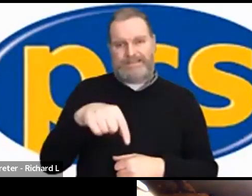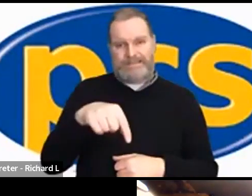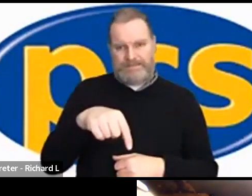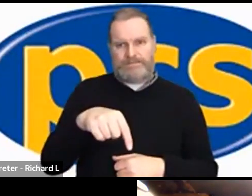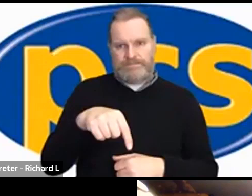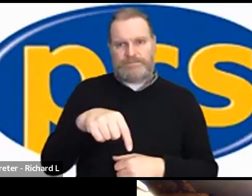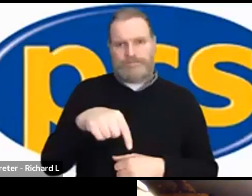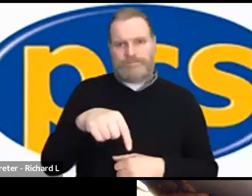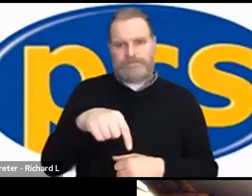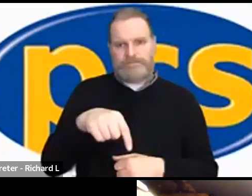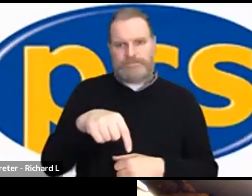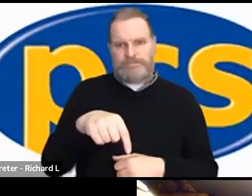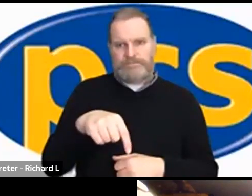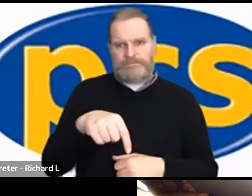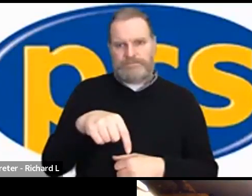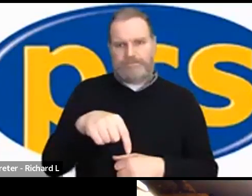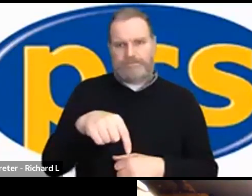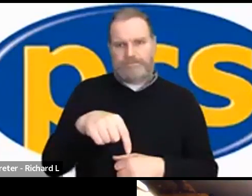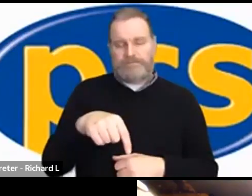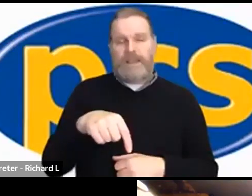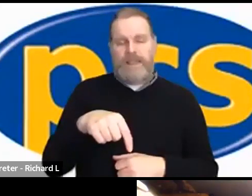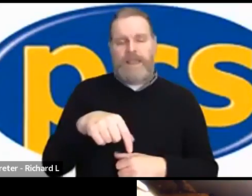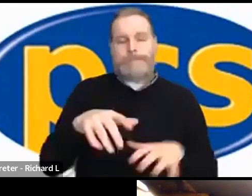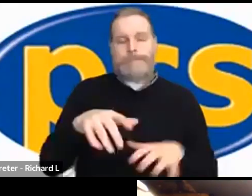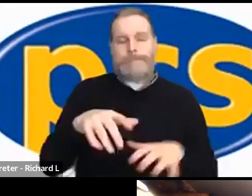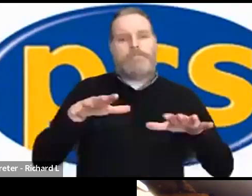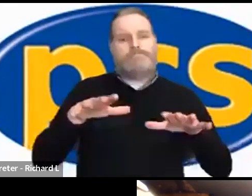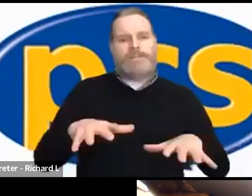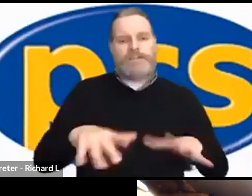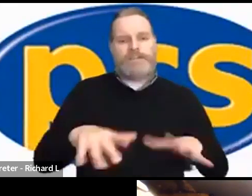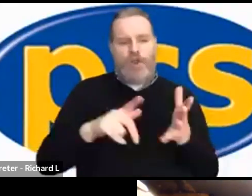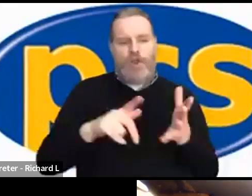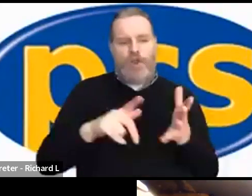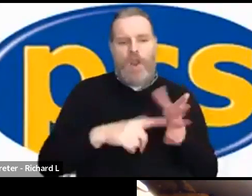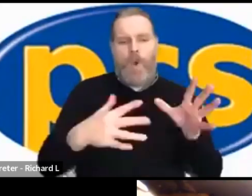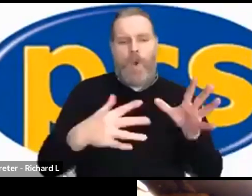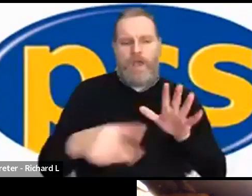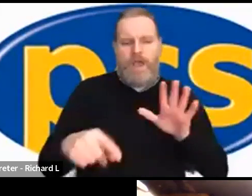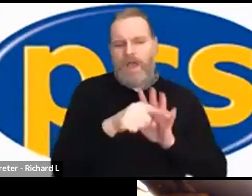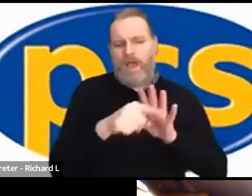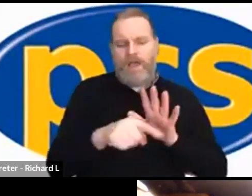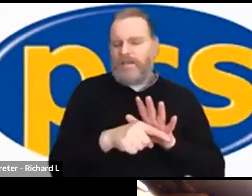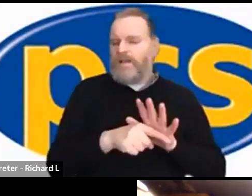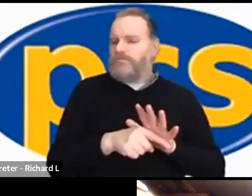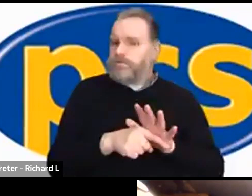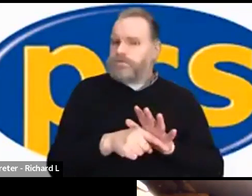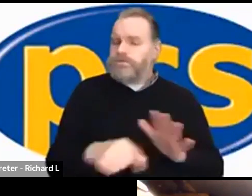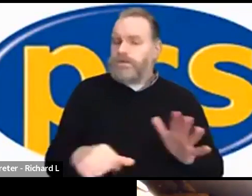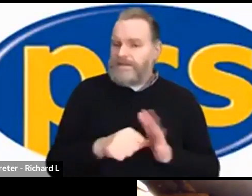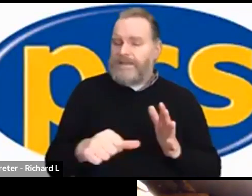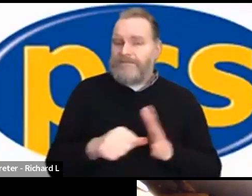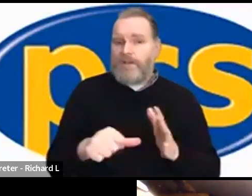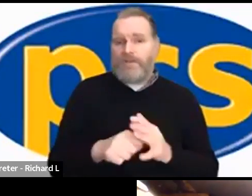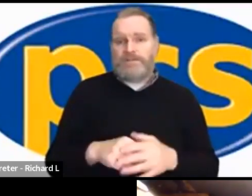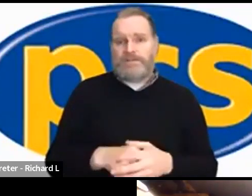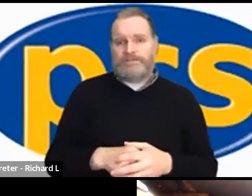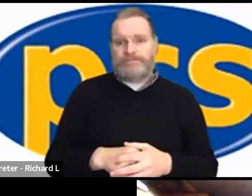say is obviously say is, is, obviously we have very, very difficult strike laws in laws in Britain and organizing a legal a legal ballot isn't easy.